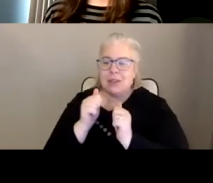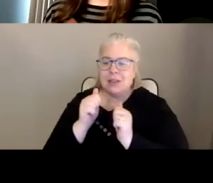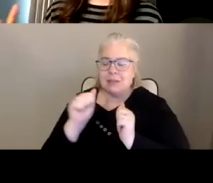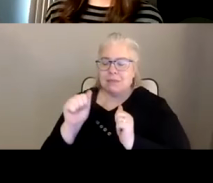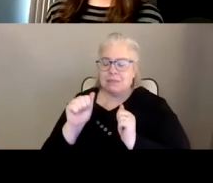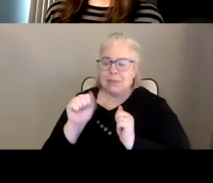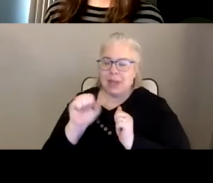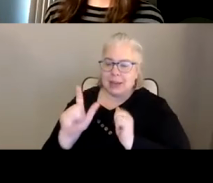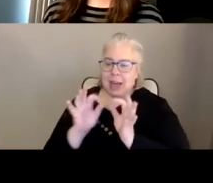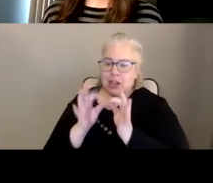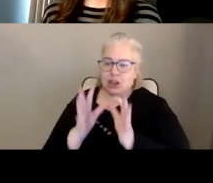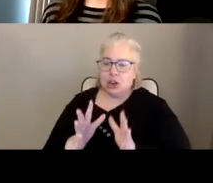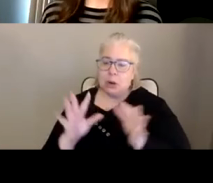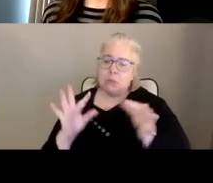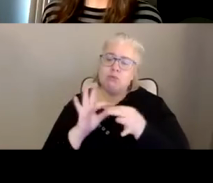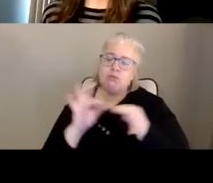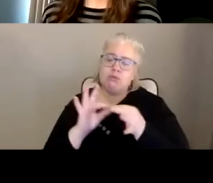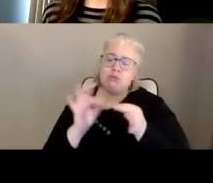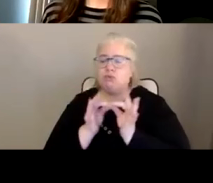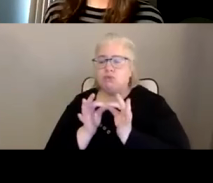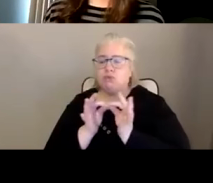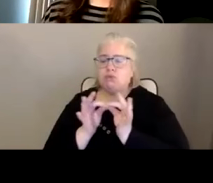interpreting the message that was being spoken on the screen.